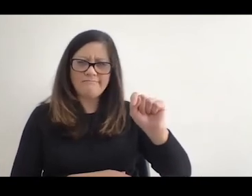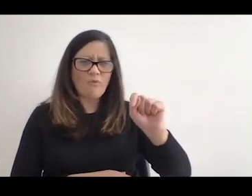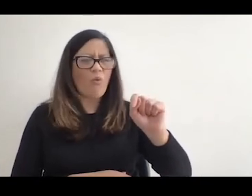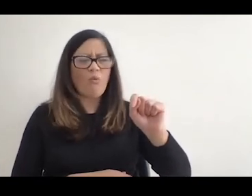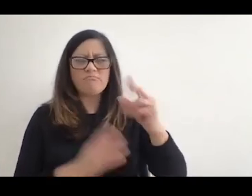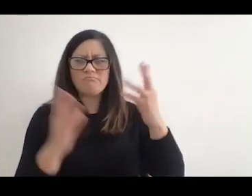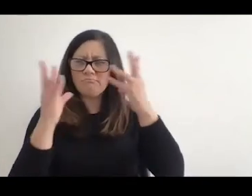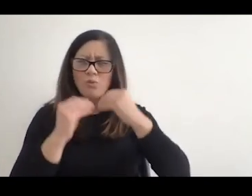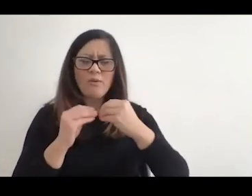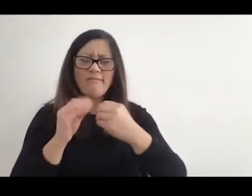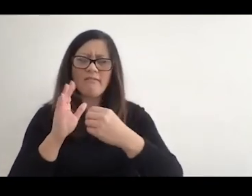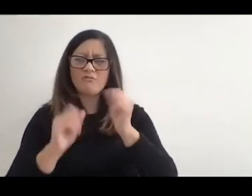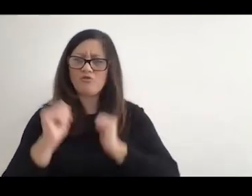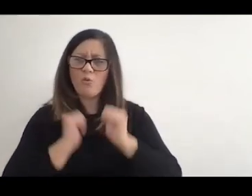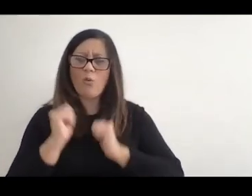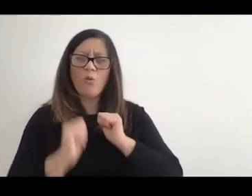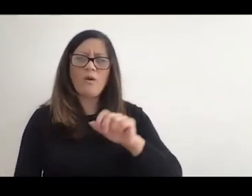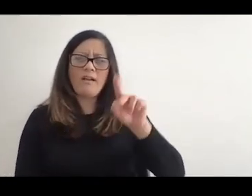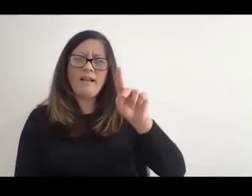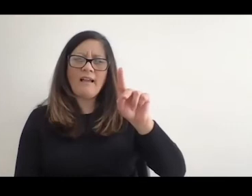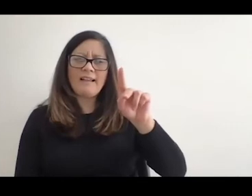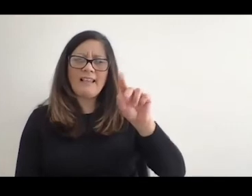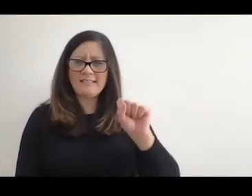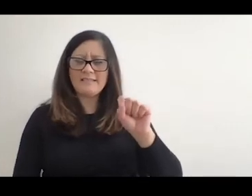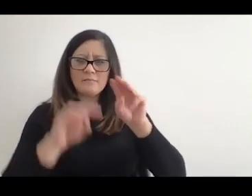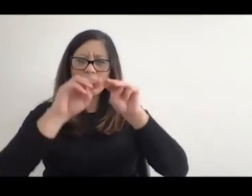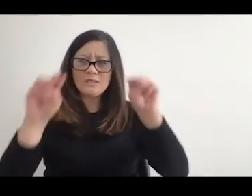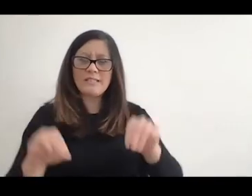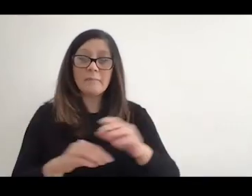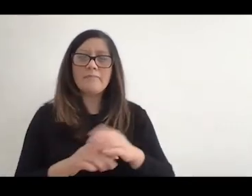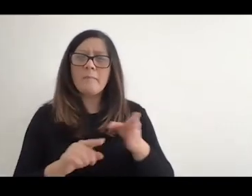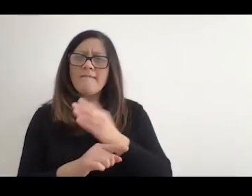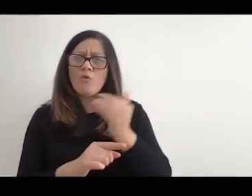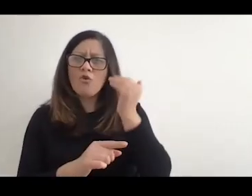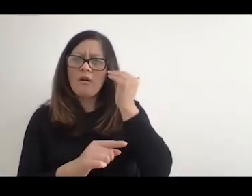But before I even knew about Natalie Wright's work.